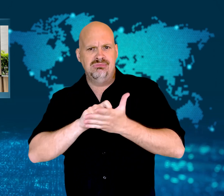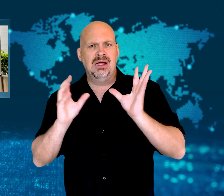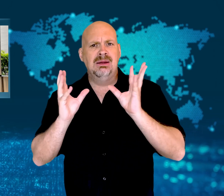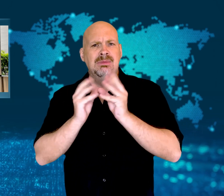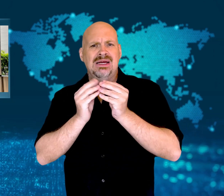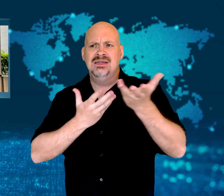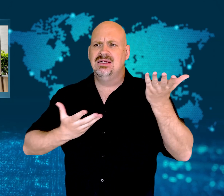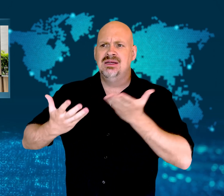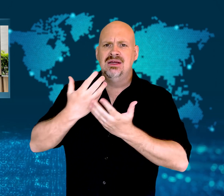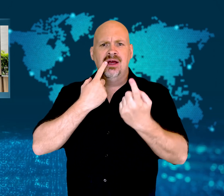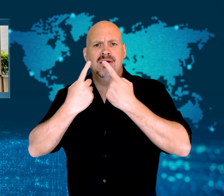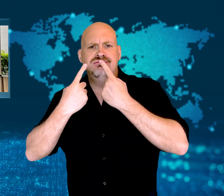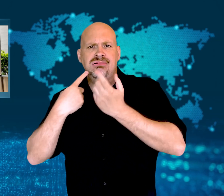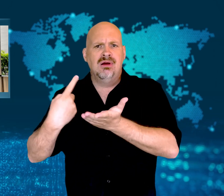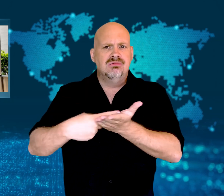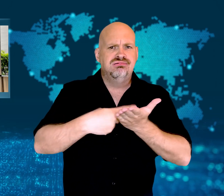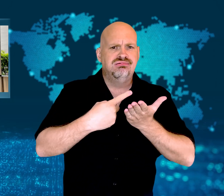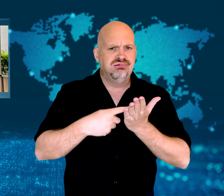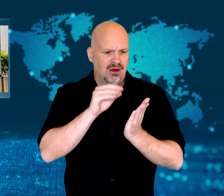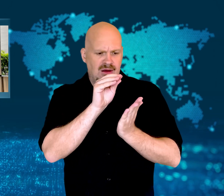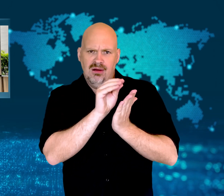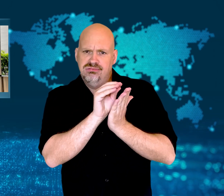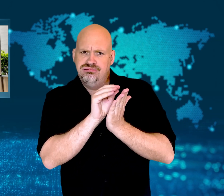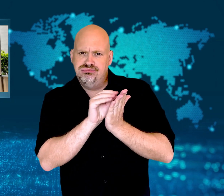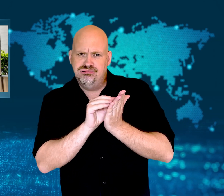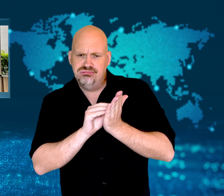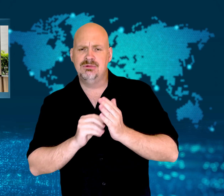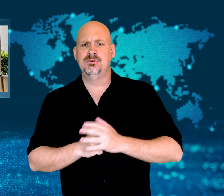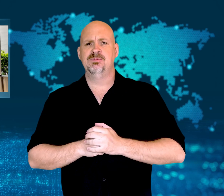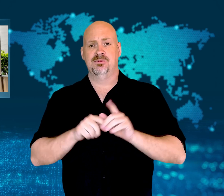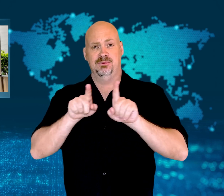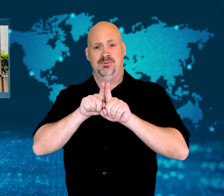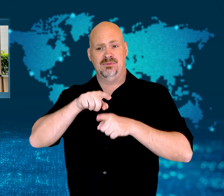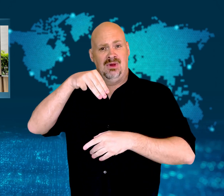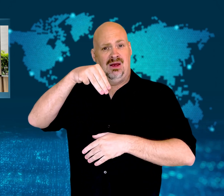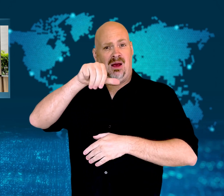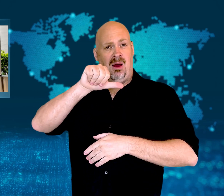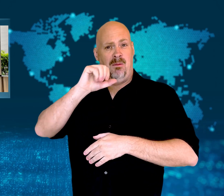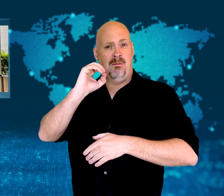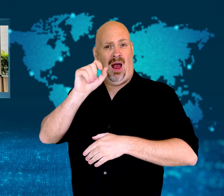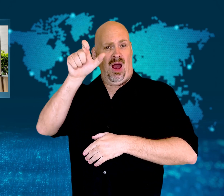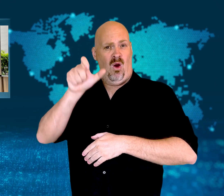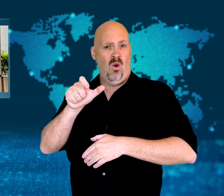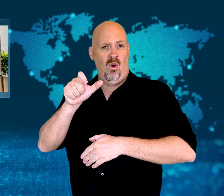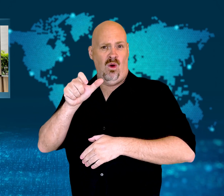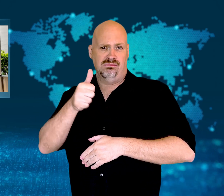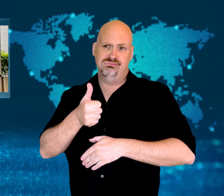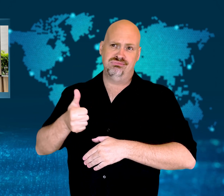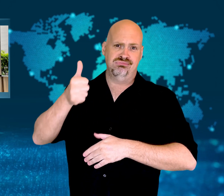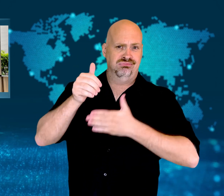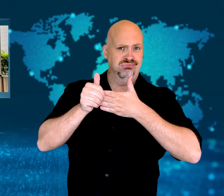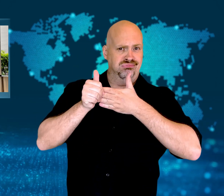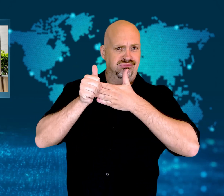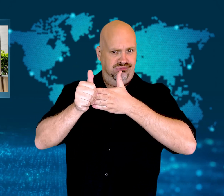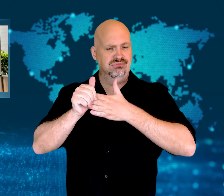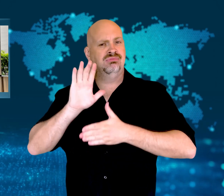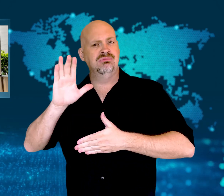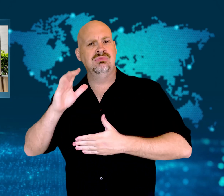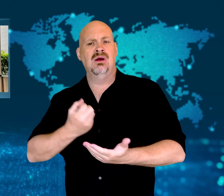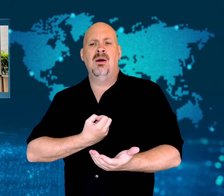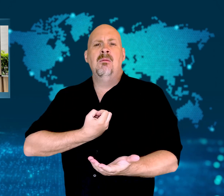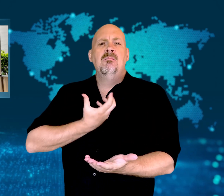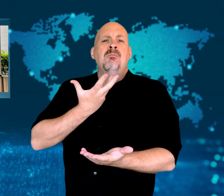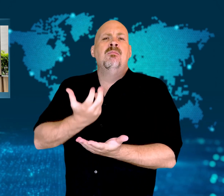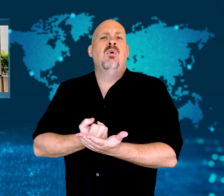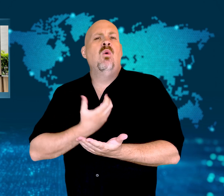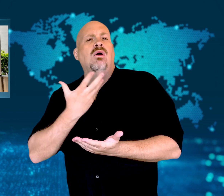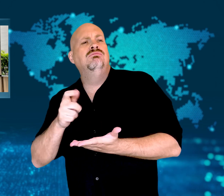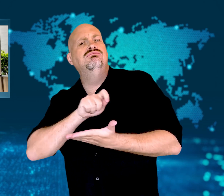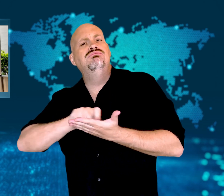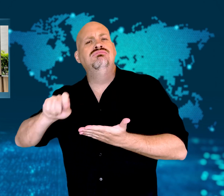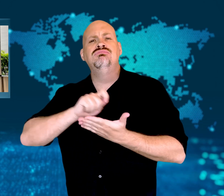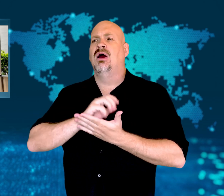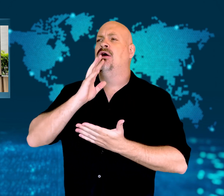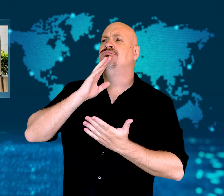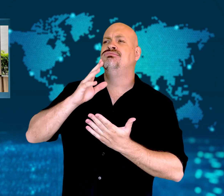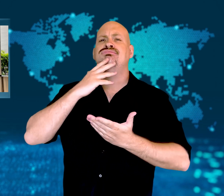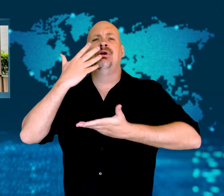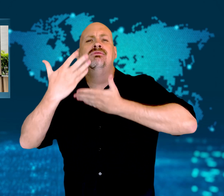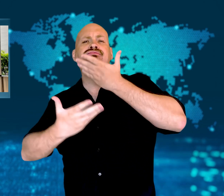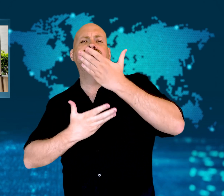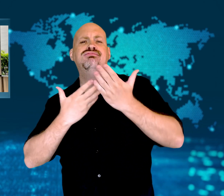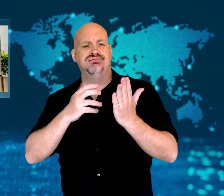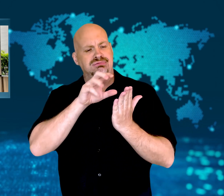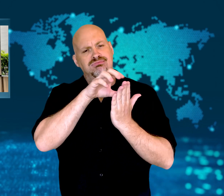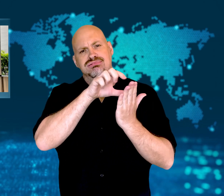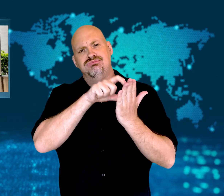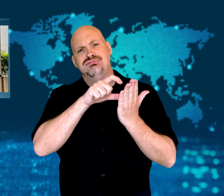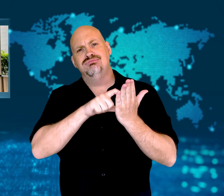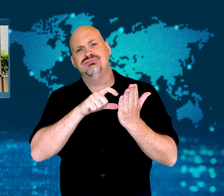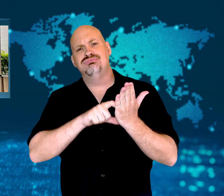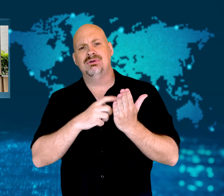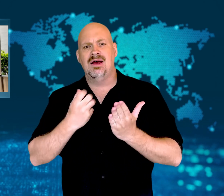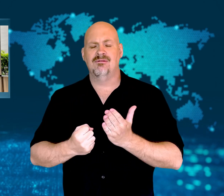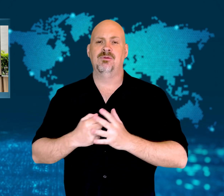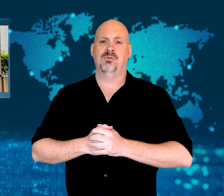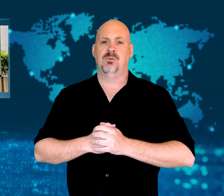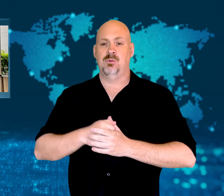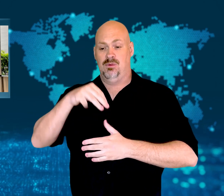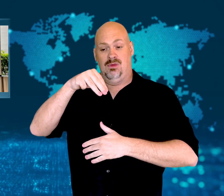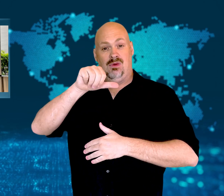The scroll includes details of a meeting of the Chinese Communist Party.